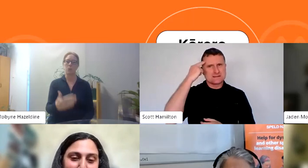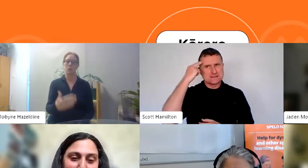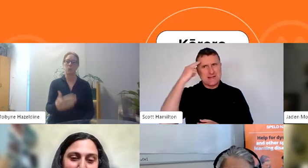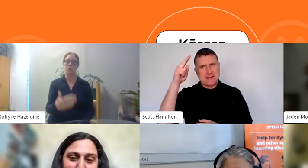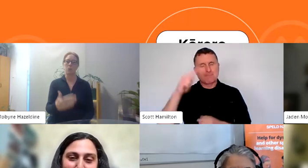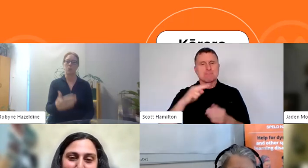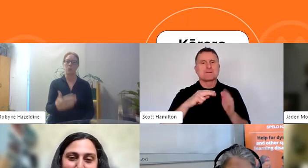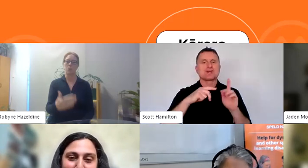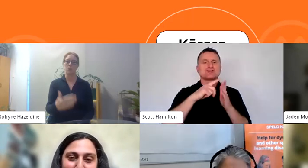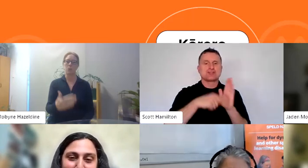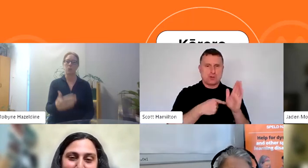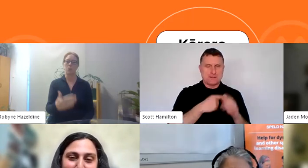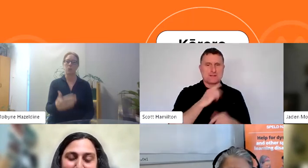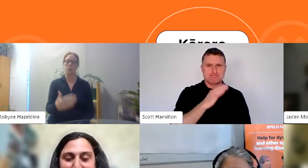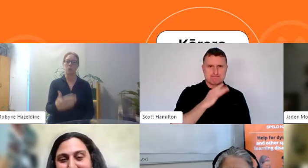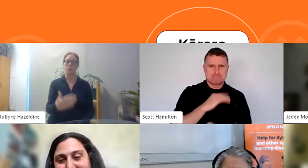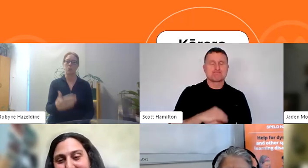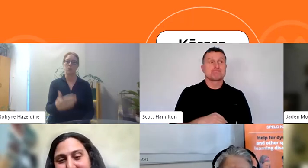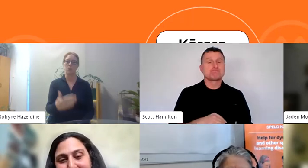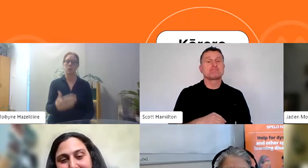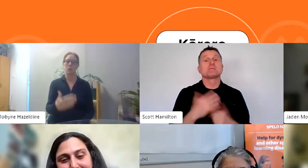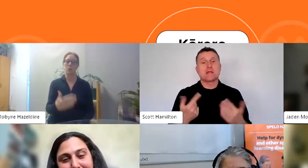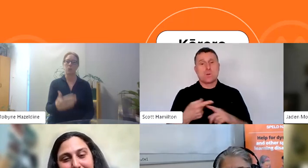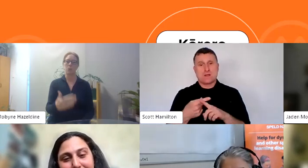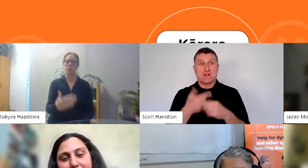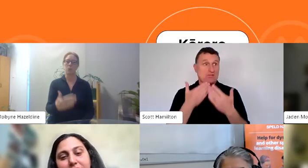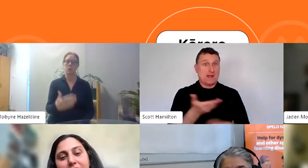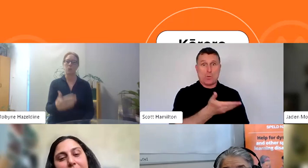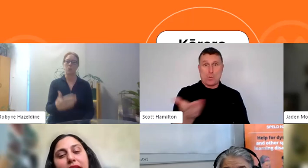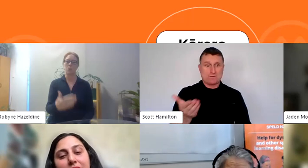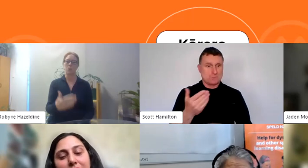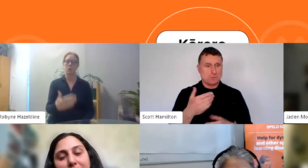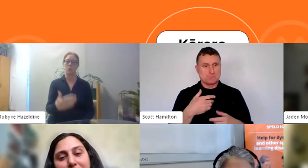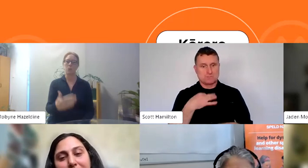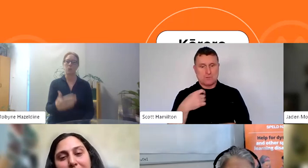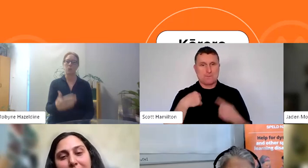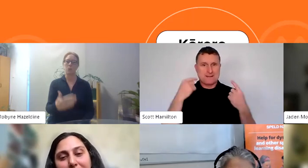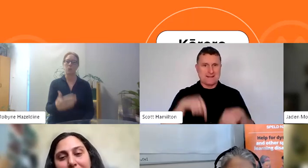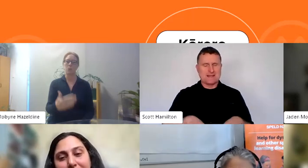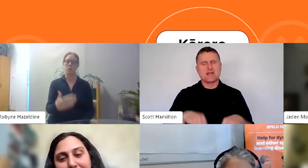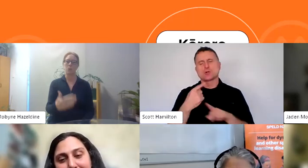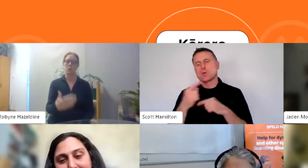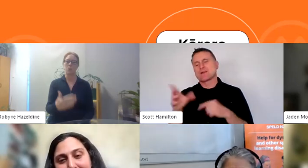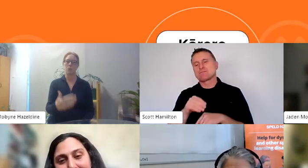you very much for having me here today and I'm speaking to you from the perspective of the neurodiverse community. I'd like to share our